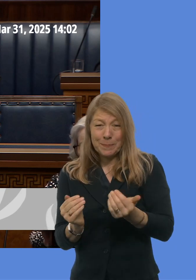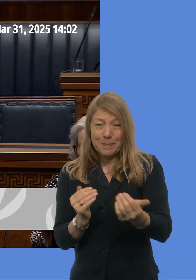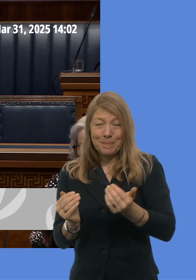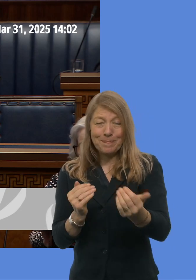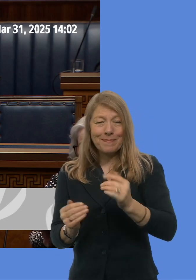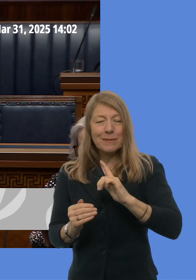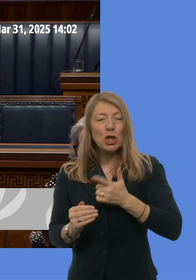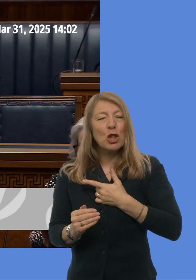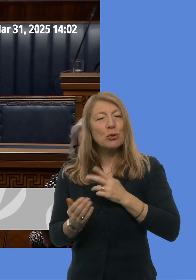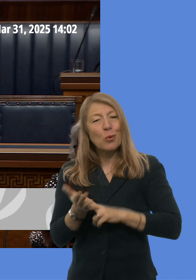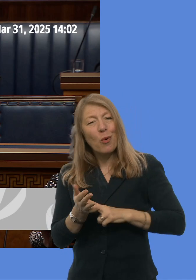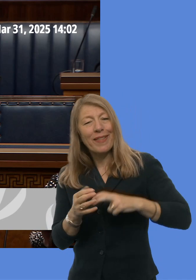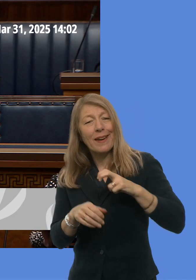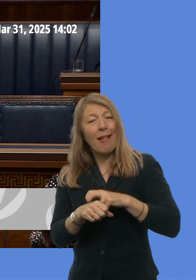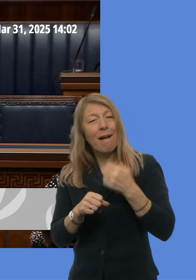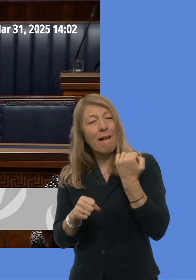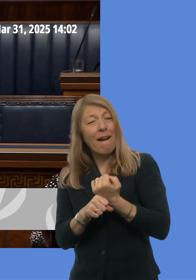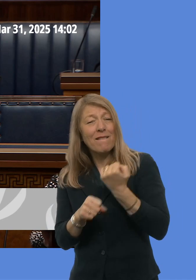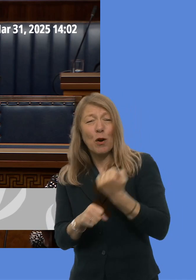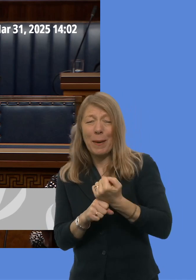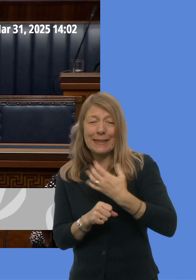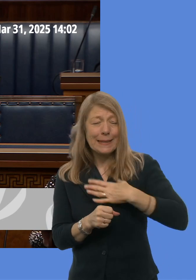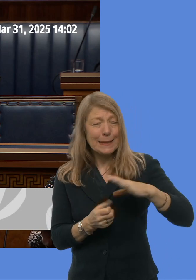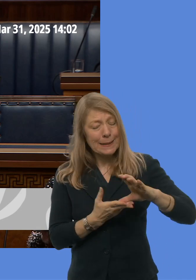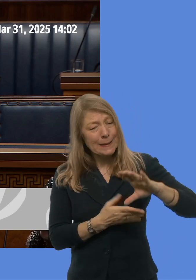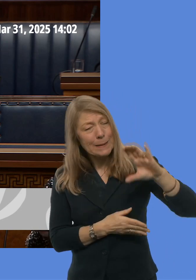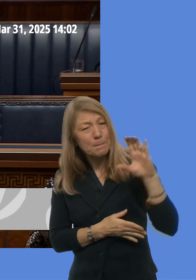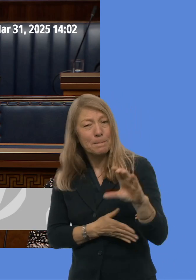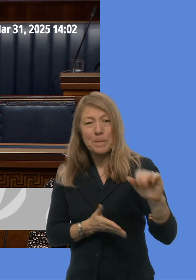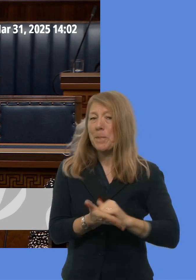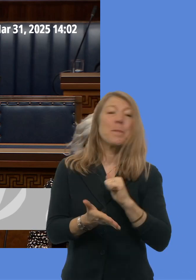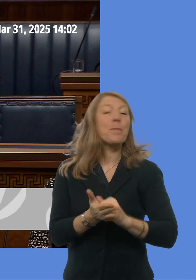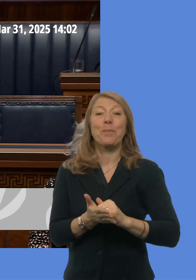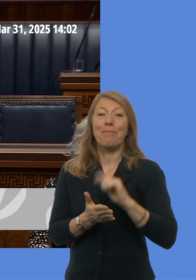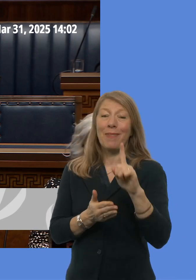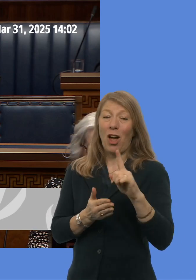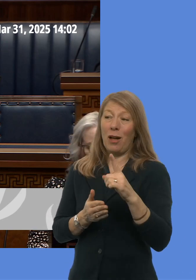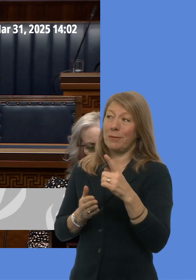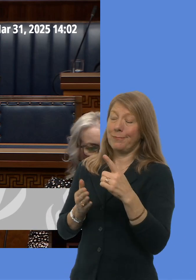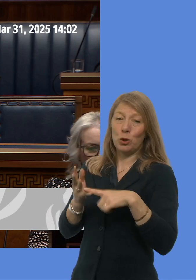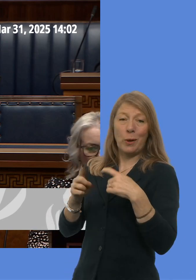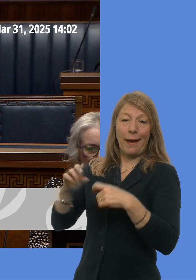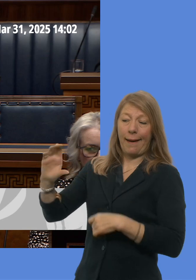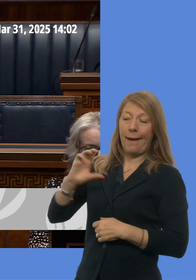services and the limited public funds that we have to do so. Indeed, the costings of this office are initially